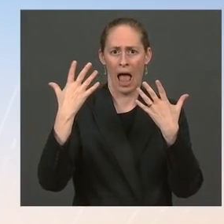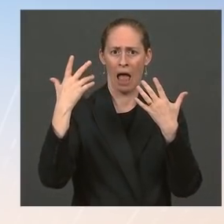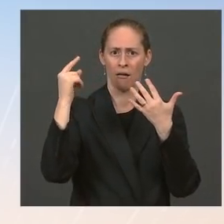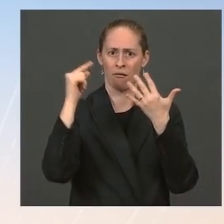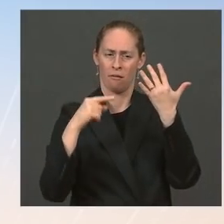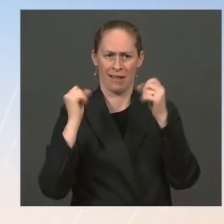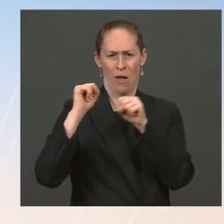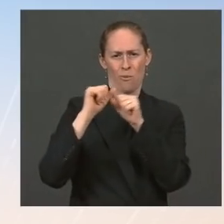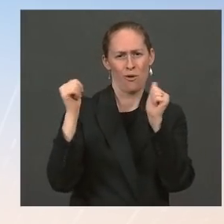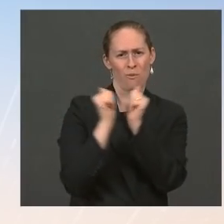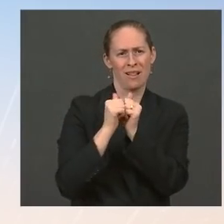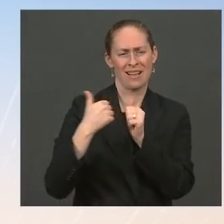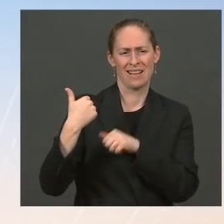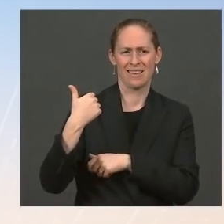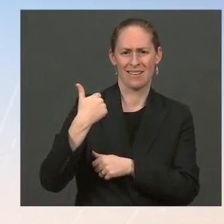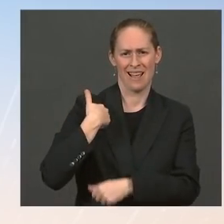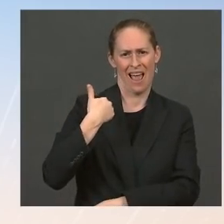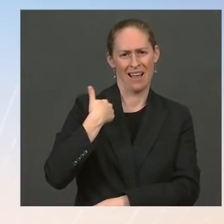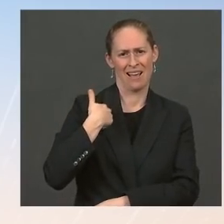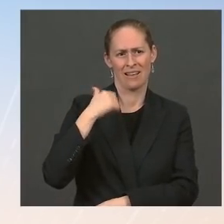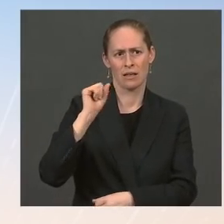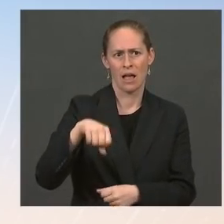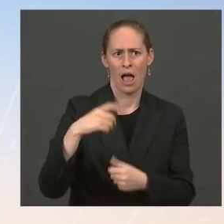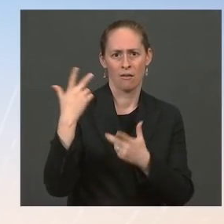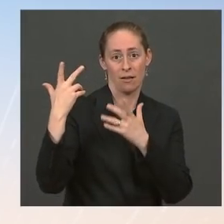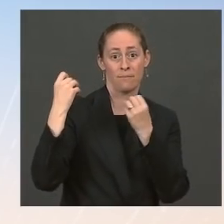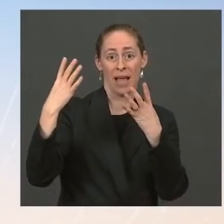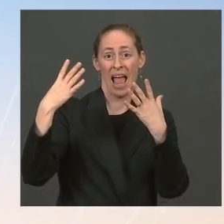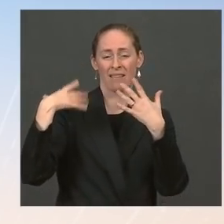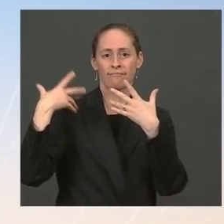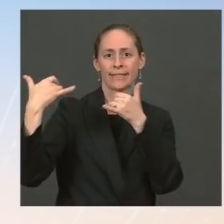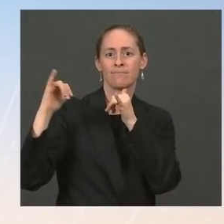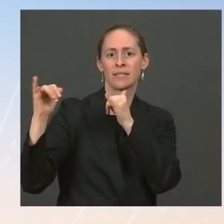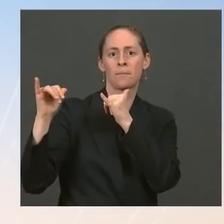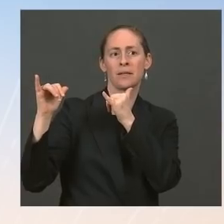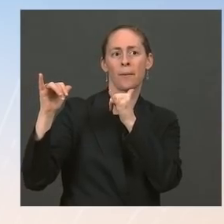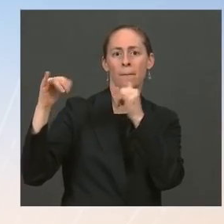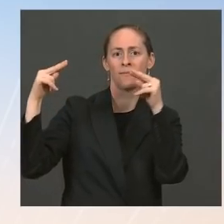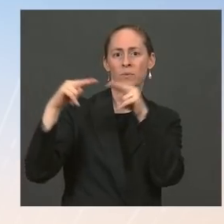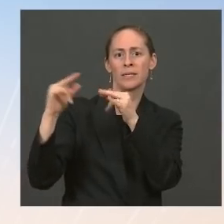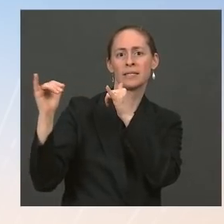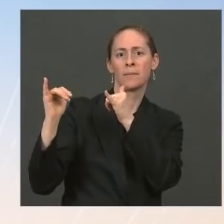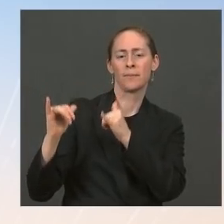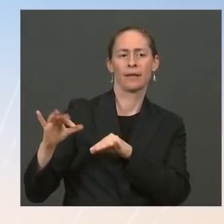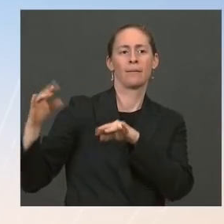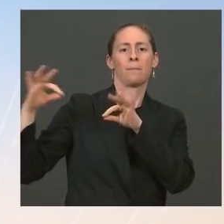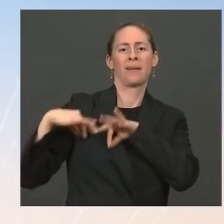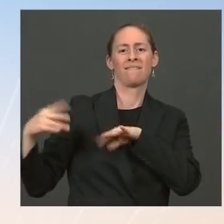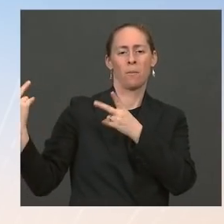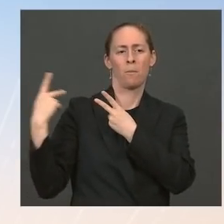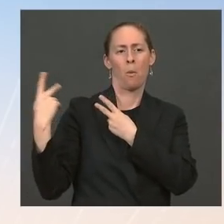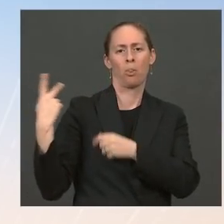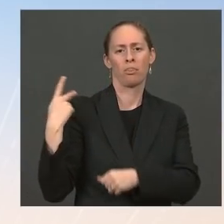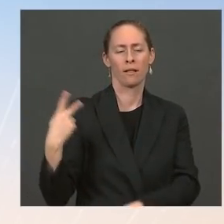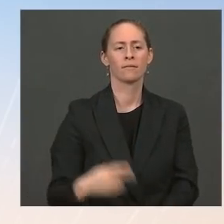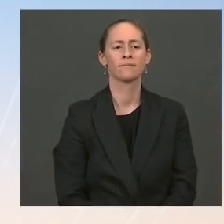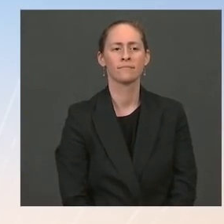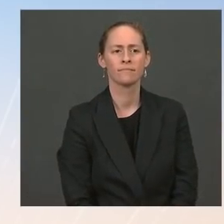something that's in our mutual interest. And there's mutual benefit in doing that. We've done a lot of work on this end. We certainly know that the ability